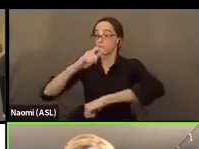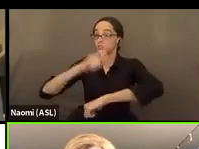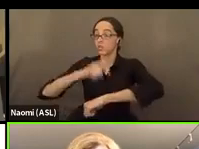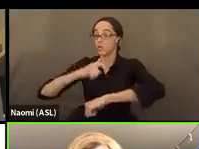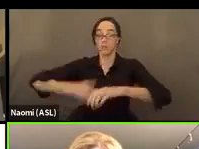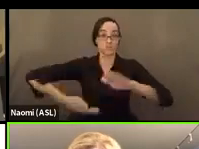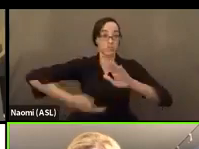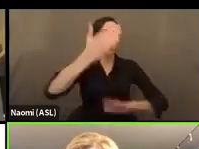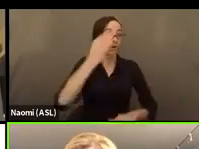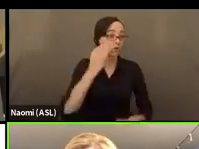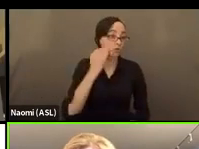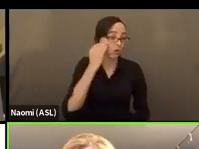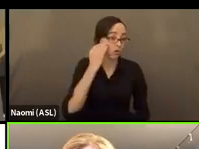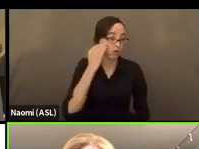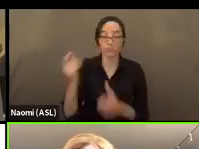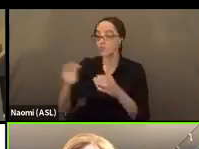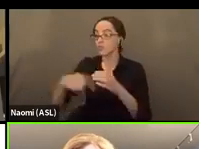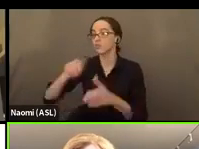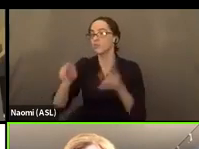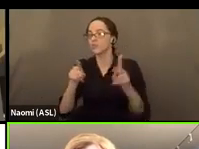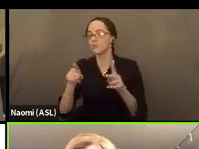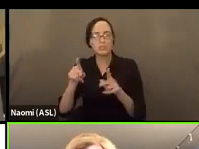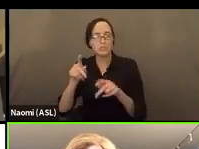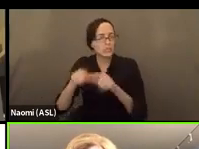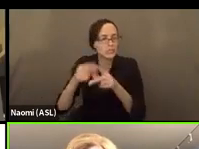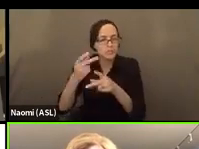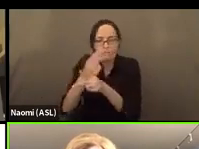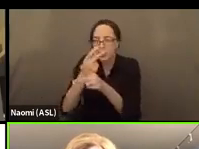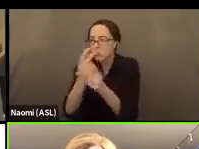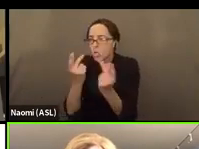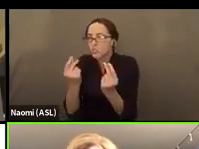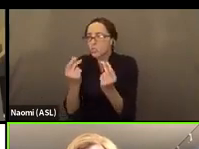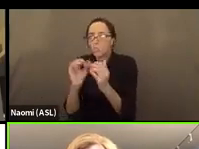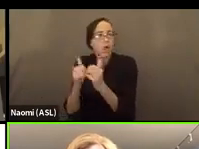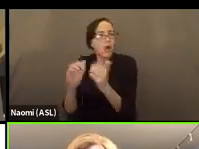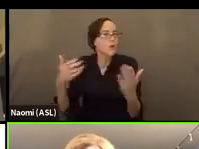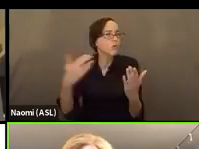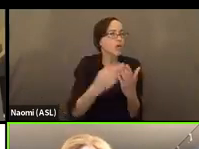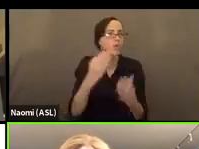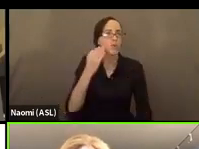figure out what to do so you're dropped off at evacuation center you need to get home